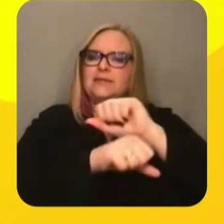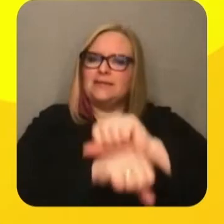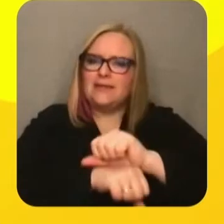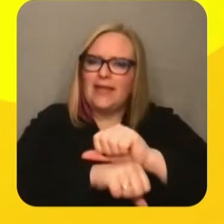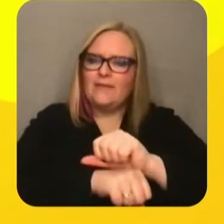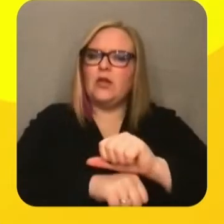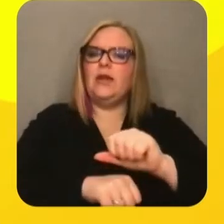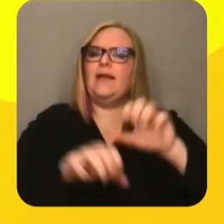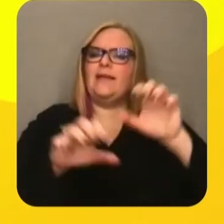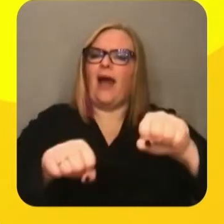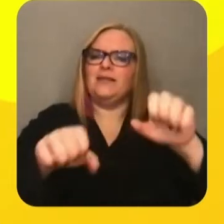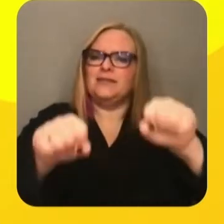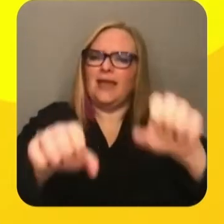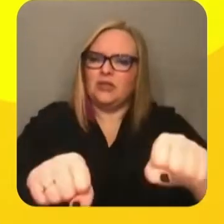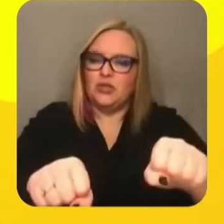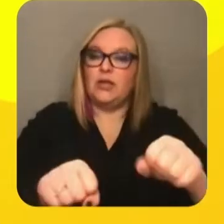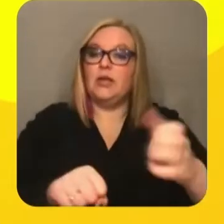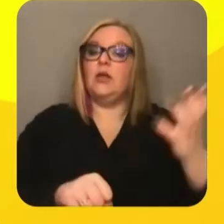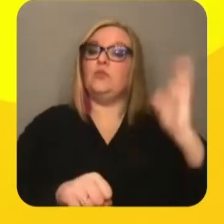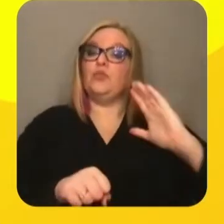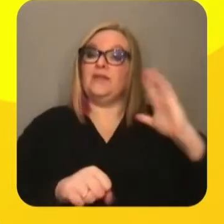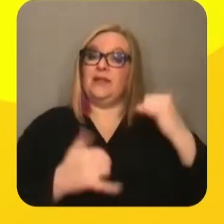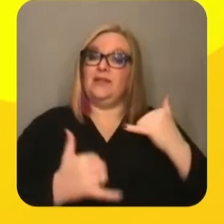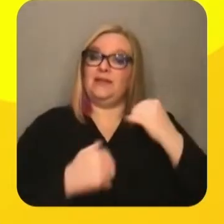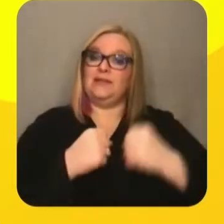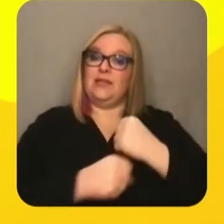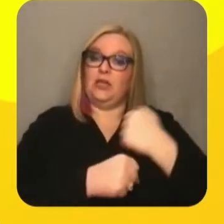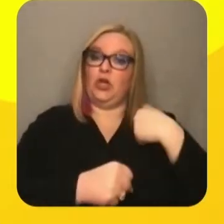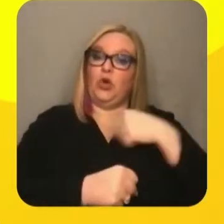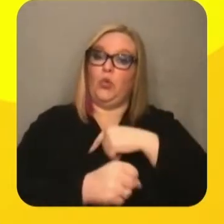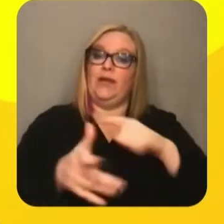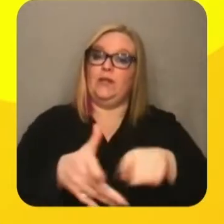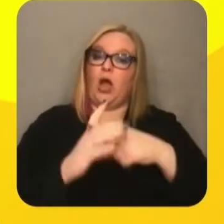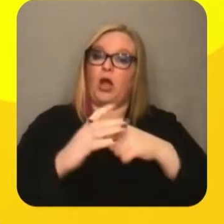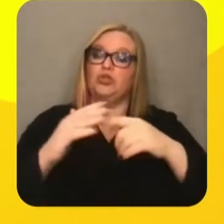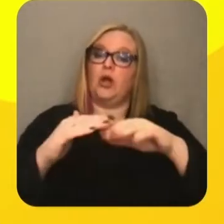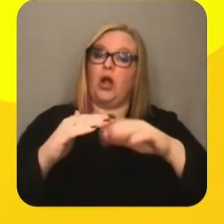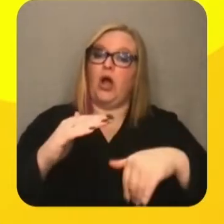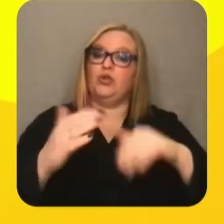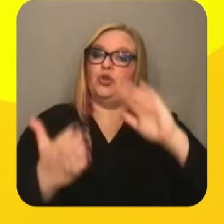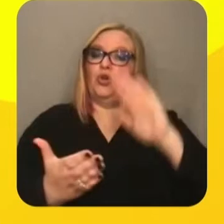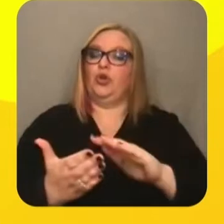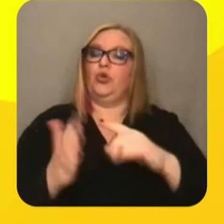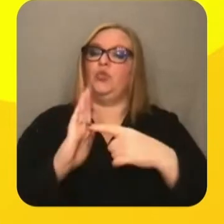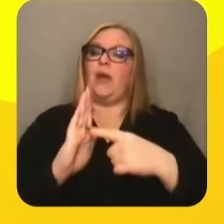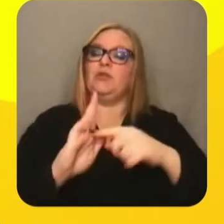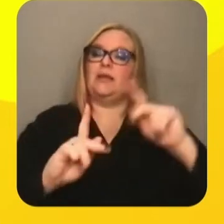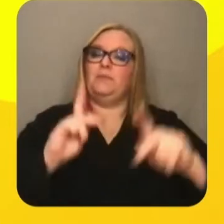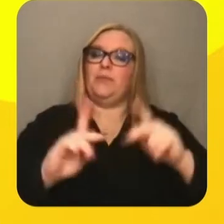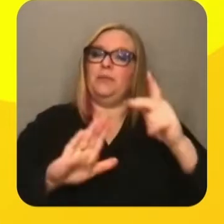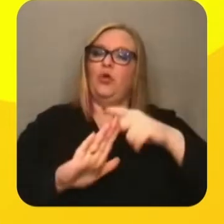And so earlier this year we launched a global what we call underrepresented peoples project, where we began to work with NGOs around